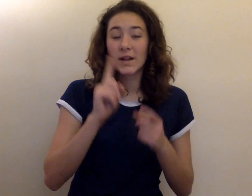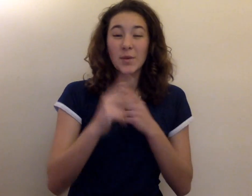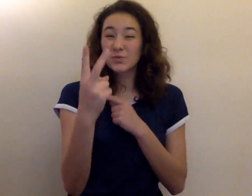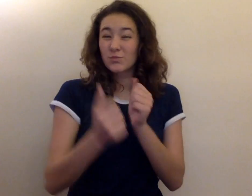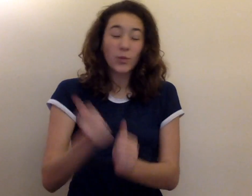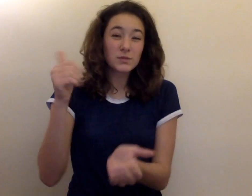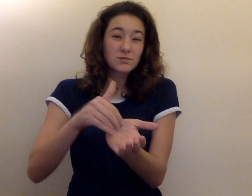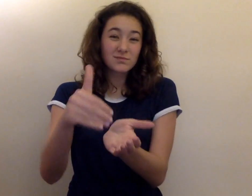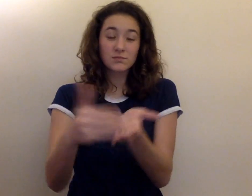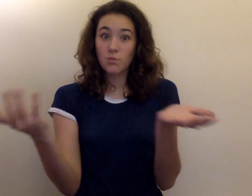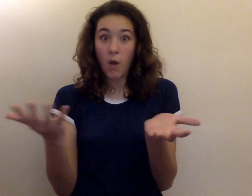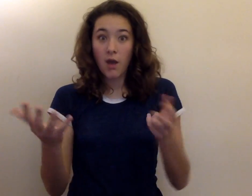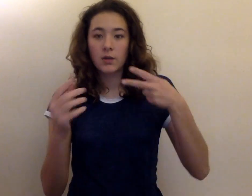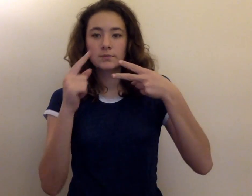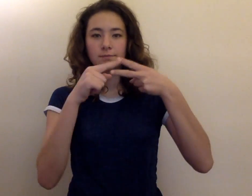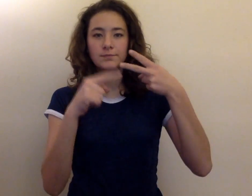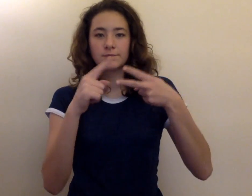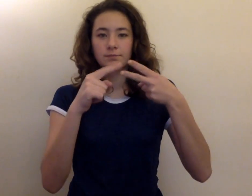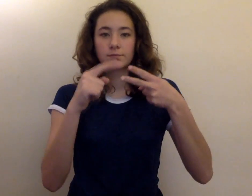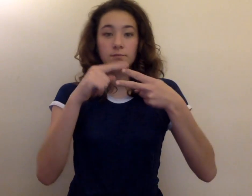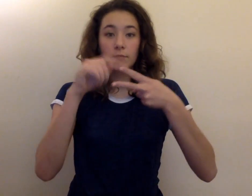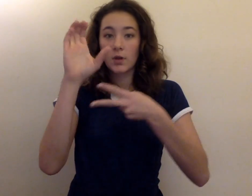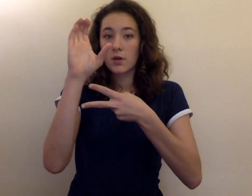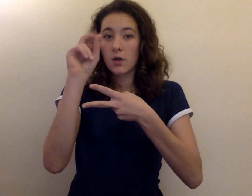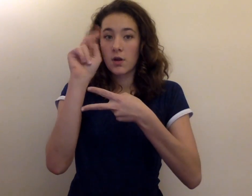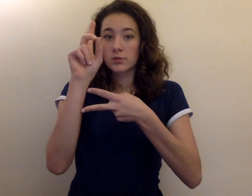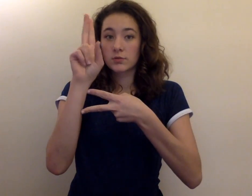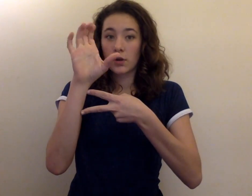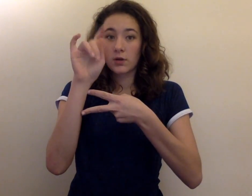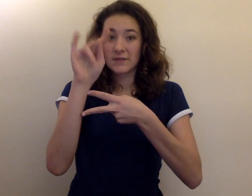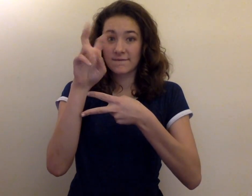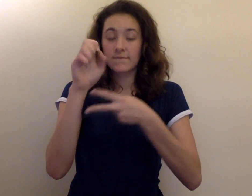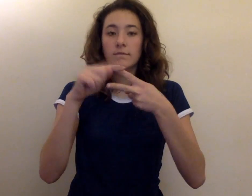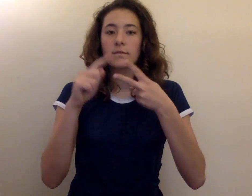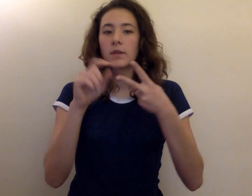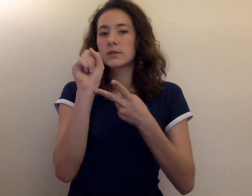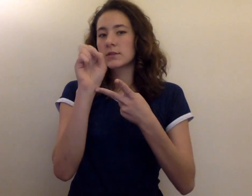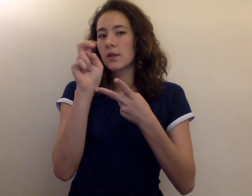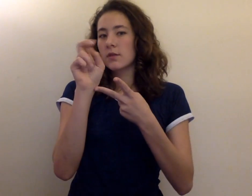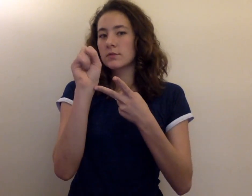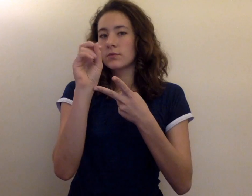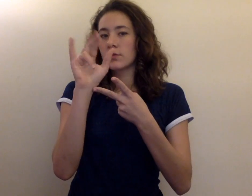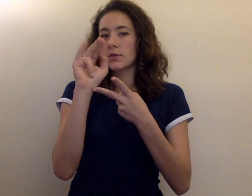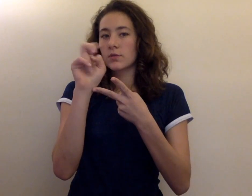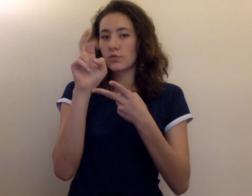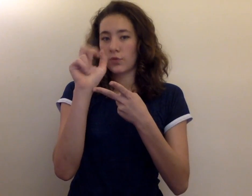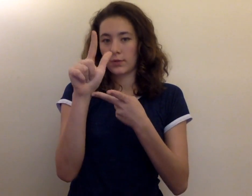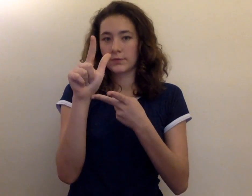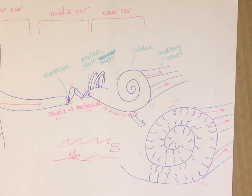But the two most common types are conductive and sensorineural hearing loss.